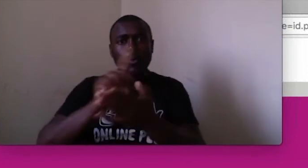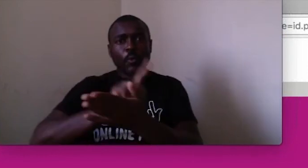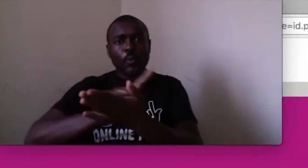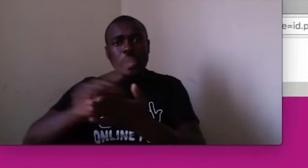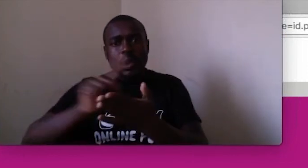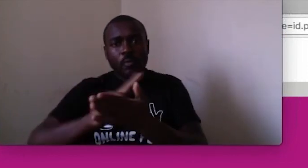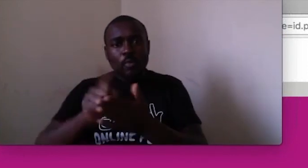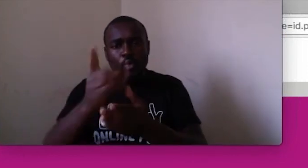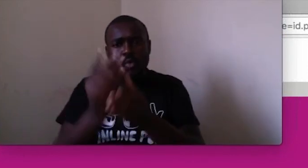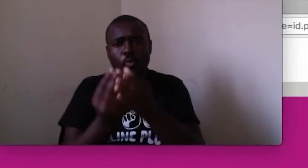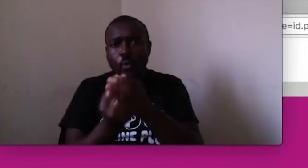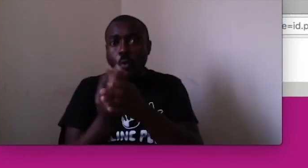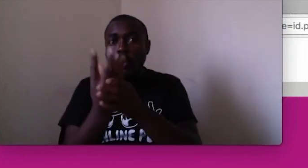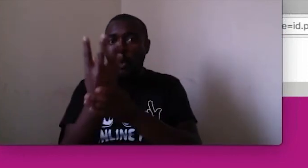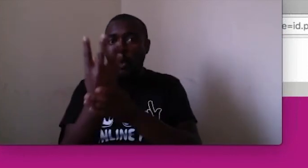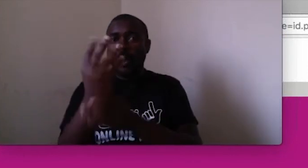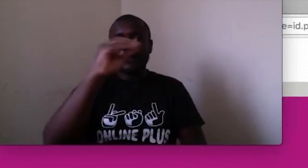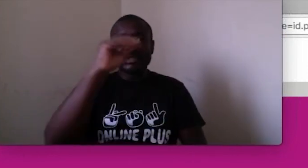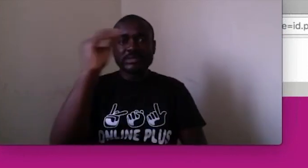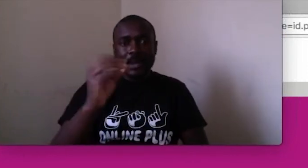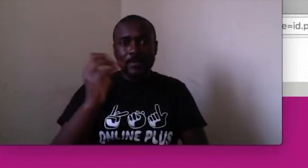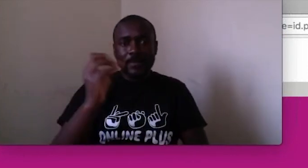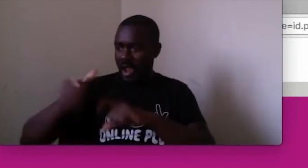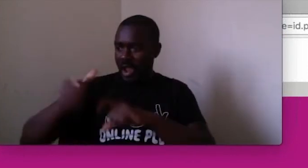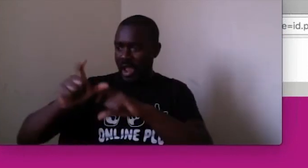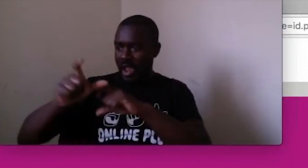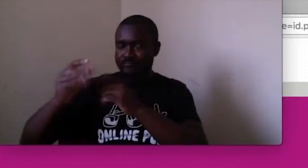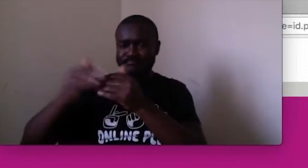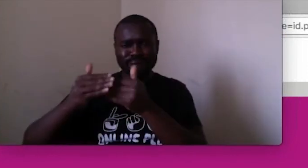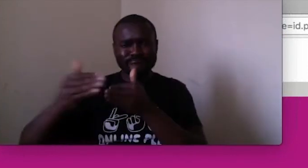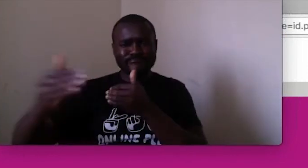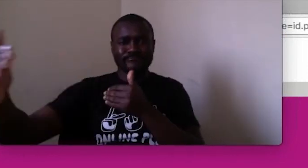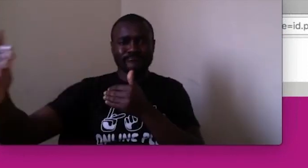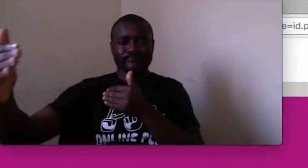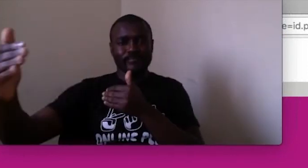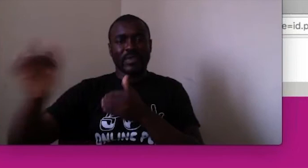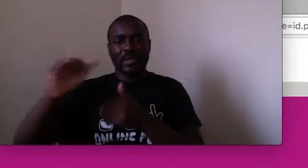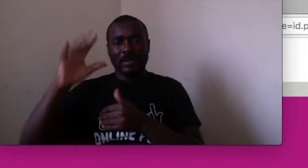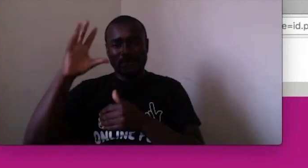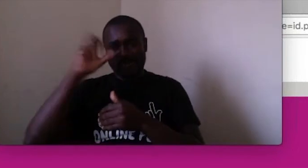and also on month and week how do you grow the percentage of your market?